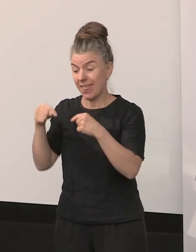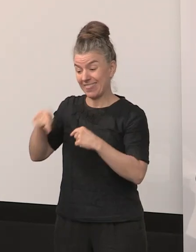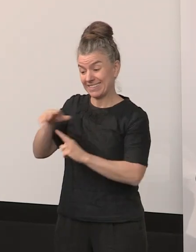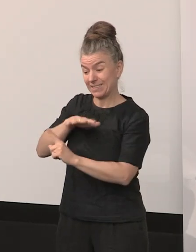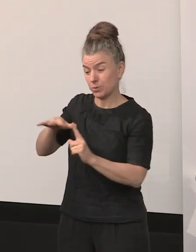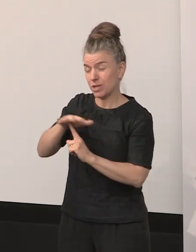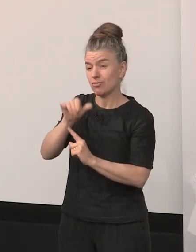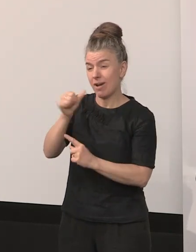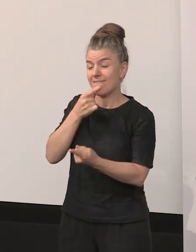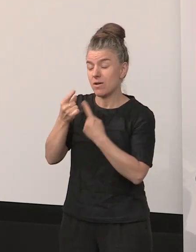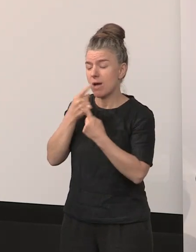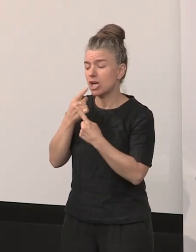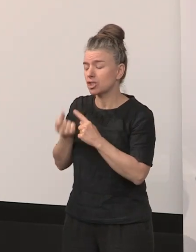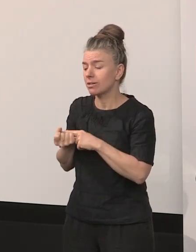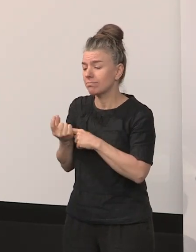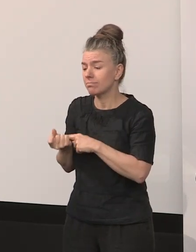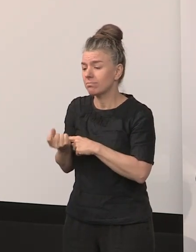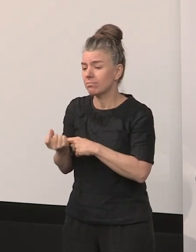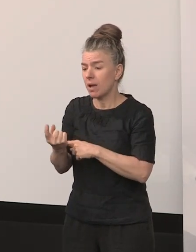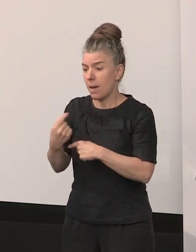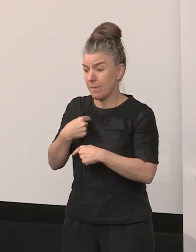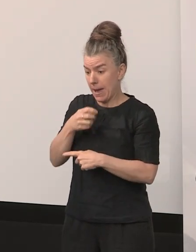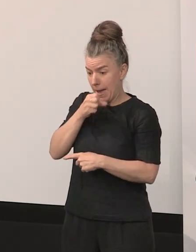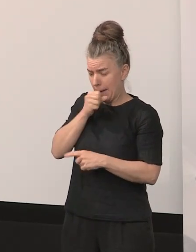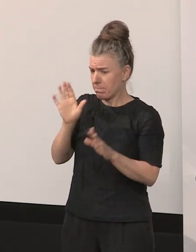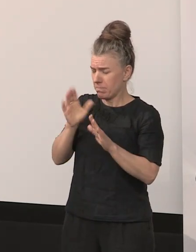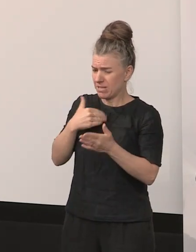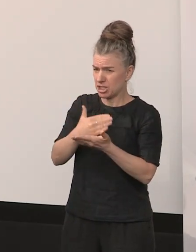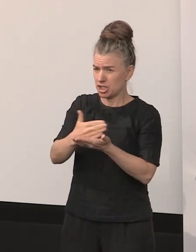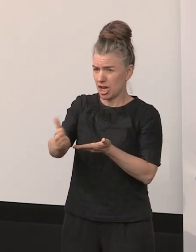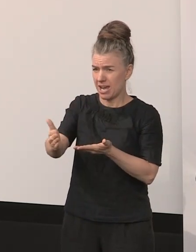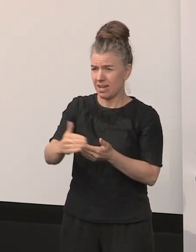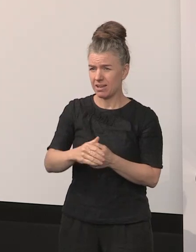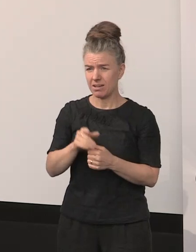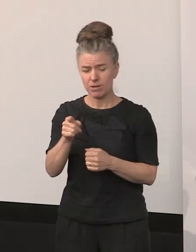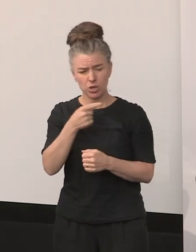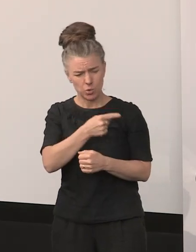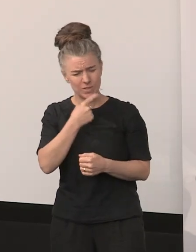got the same information at the same time about the cases. And, of course, in this situation, yes, the